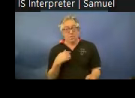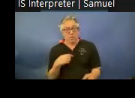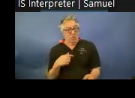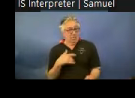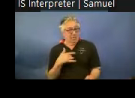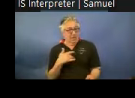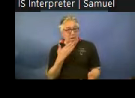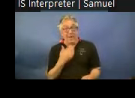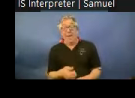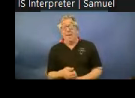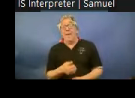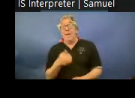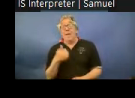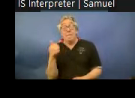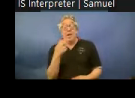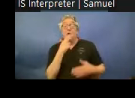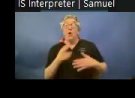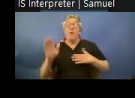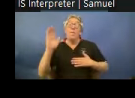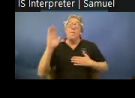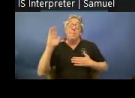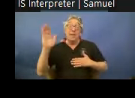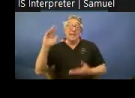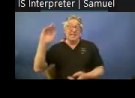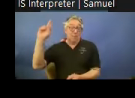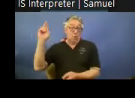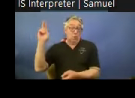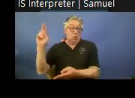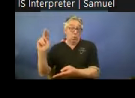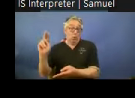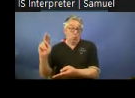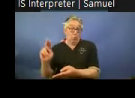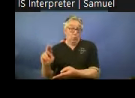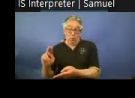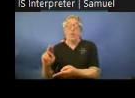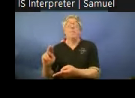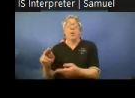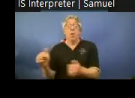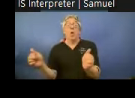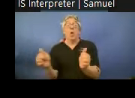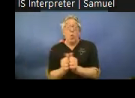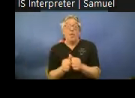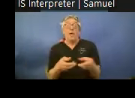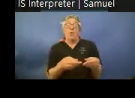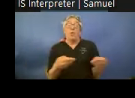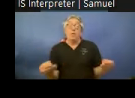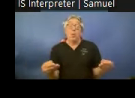a good reflection of them. This is going to be the same for this global compact, this Global Refugee Forum.